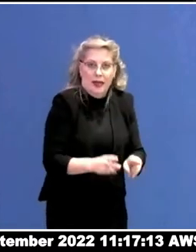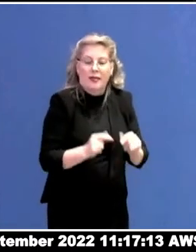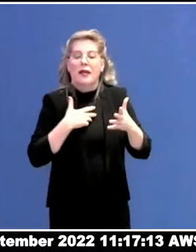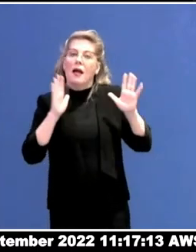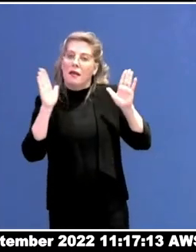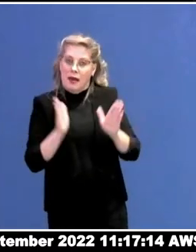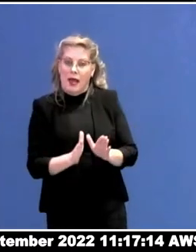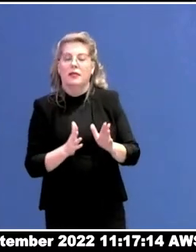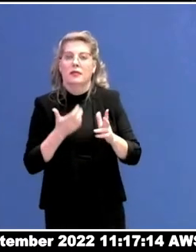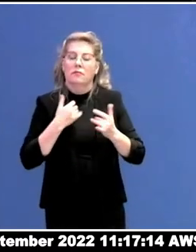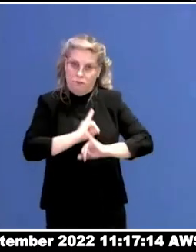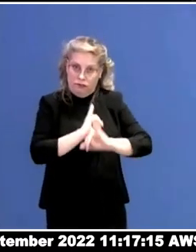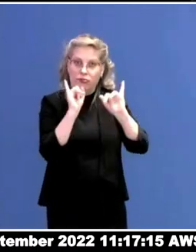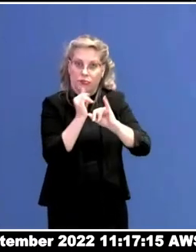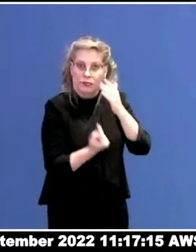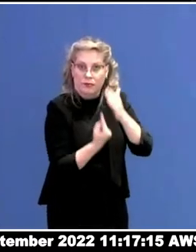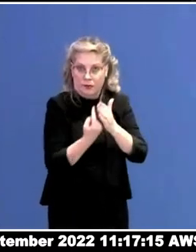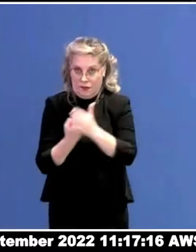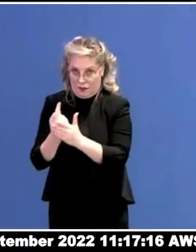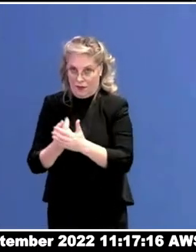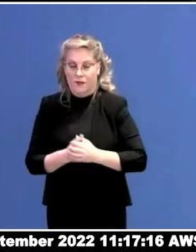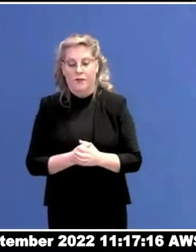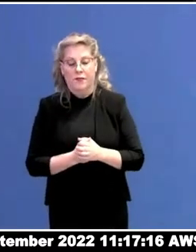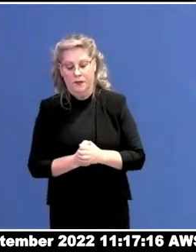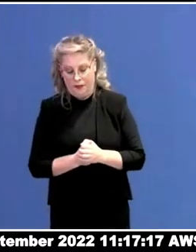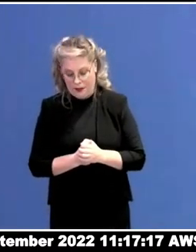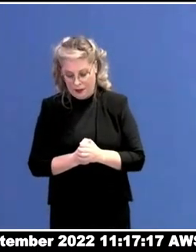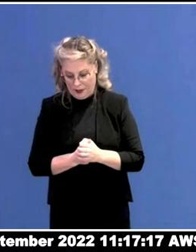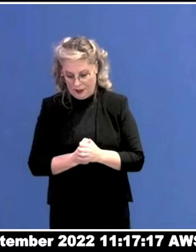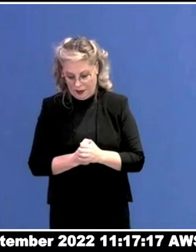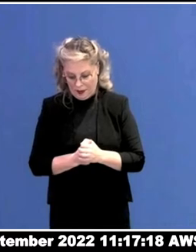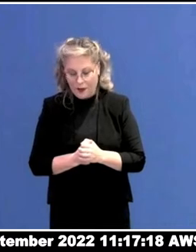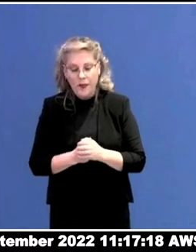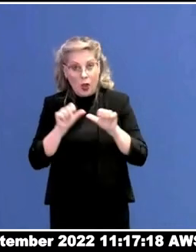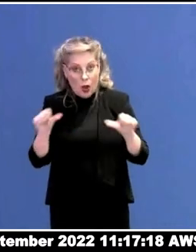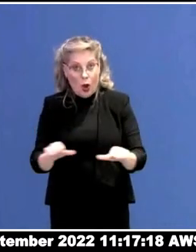So, I want to focus first of all on the work that you and Gerry Georgatos, his daughter,